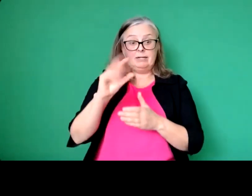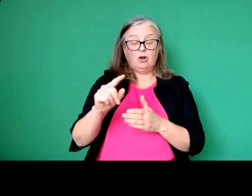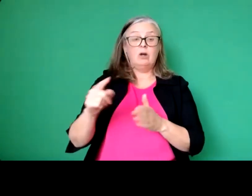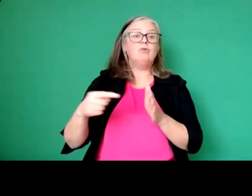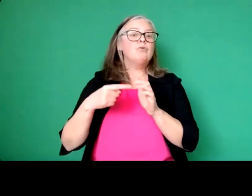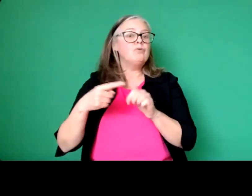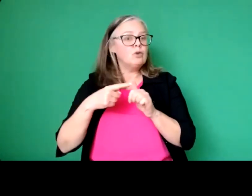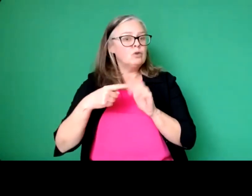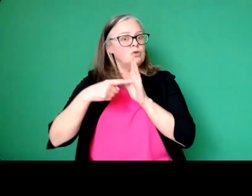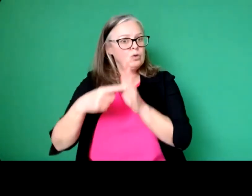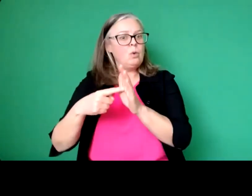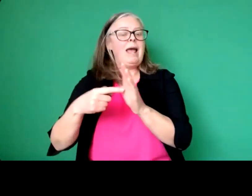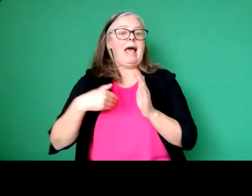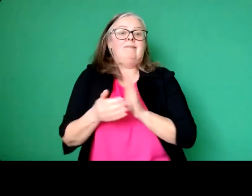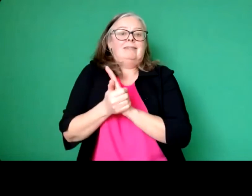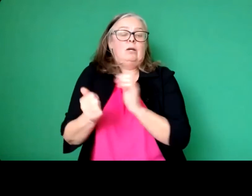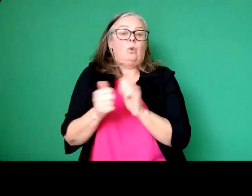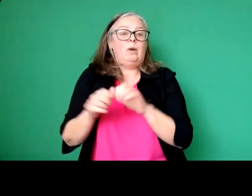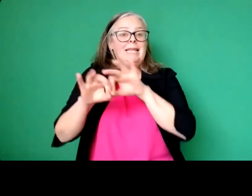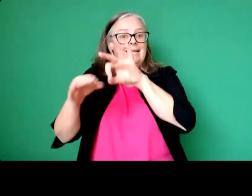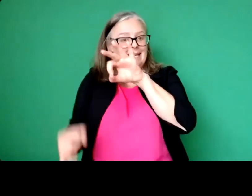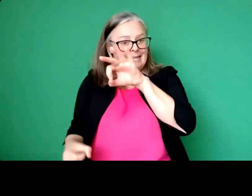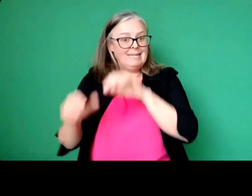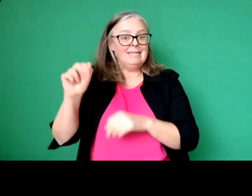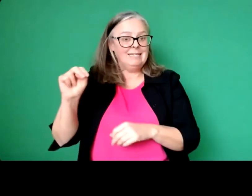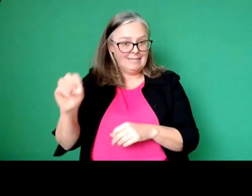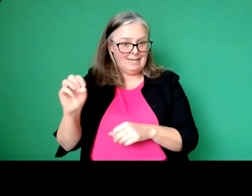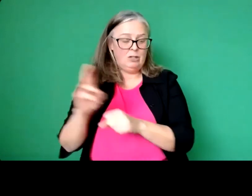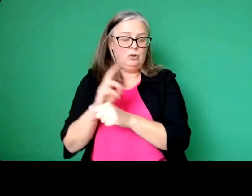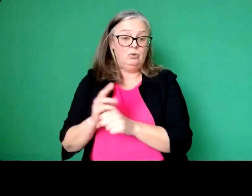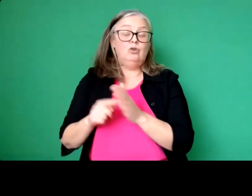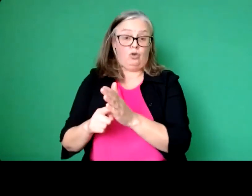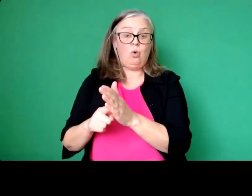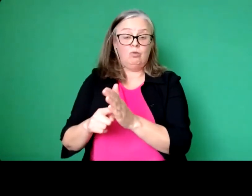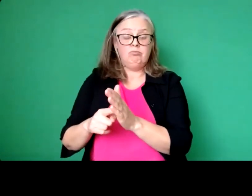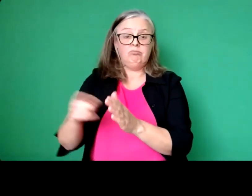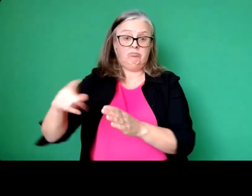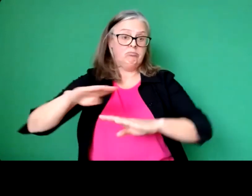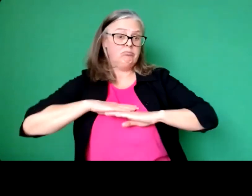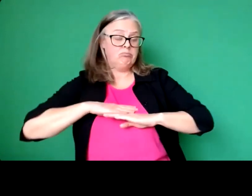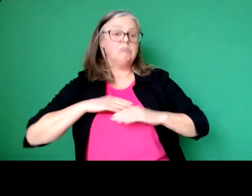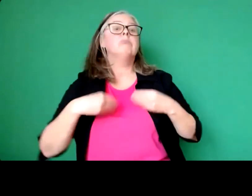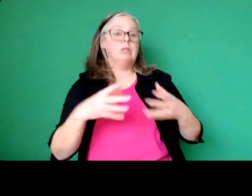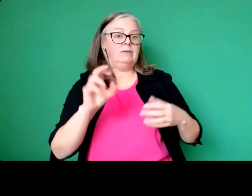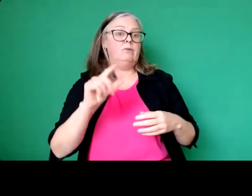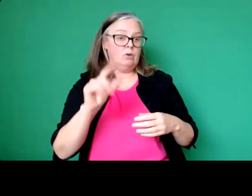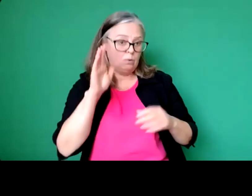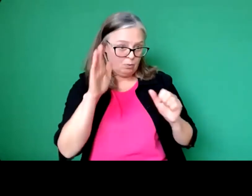but i found that working with a guide dog just allowed me to navigate and exist in the world